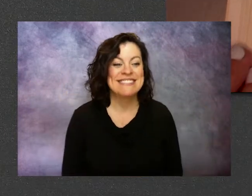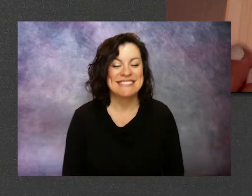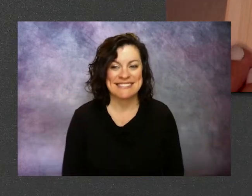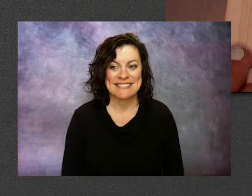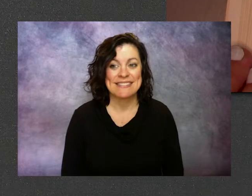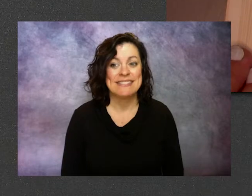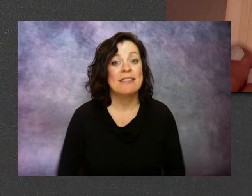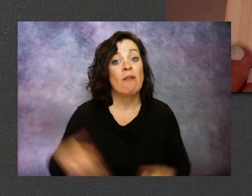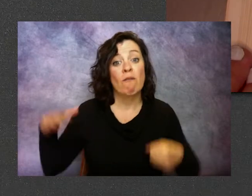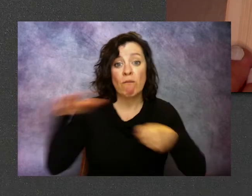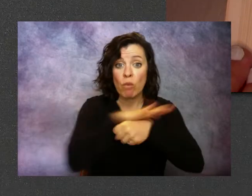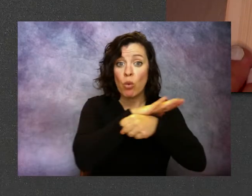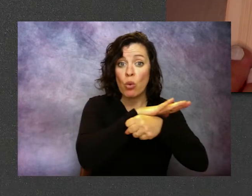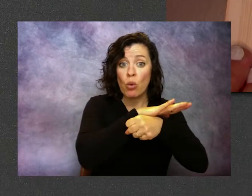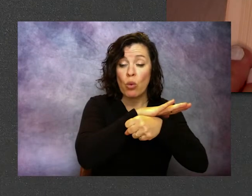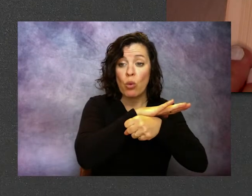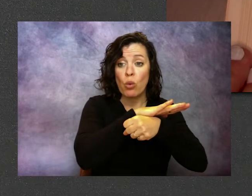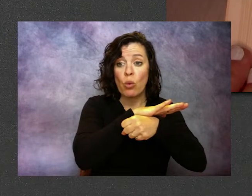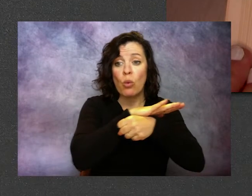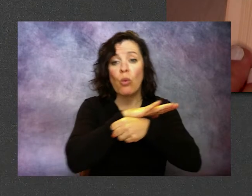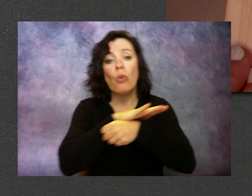Full-empty.